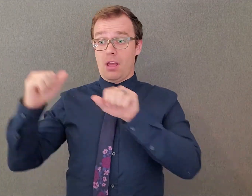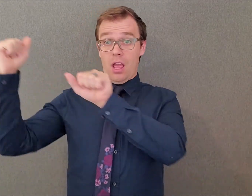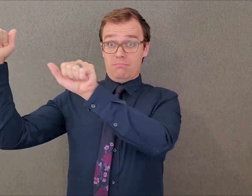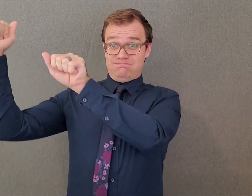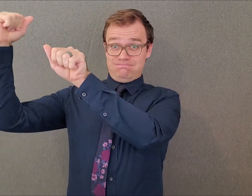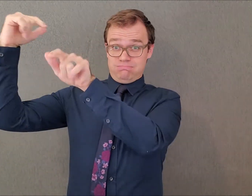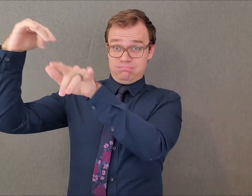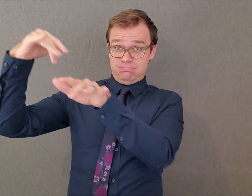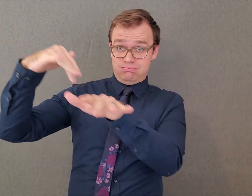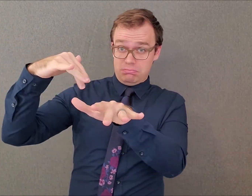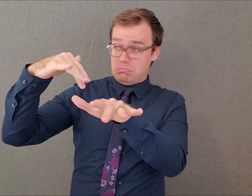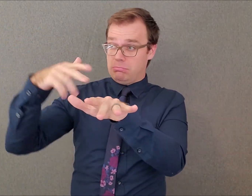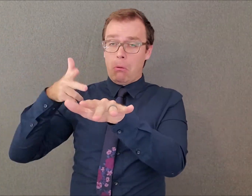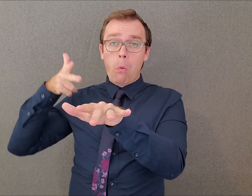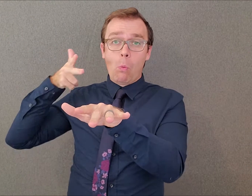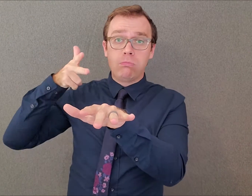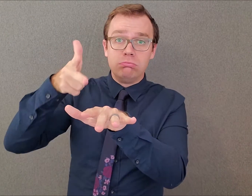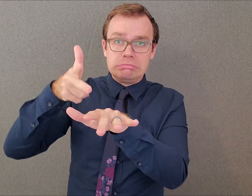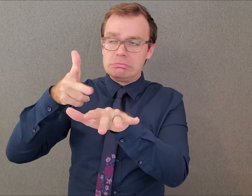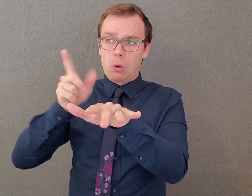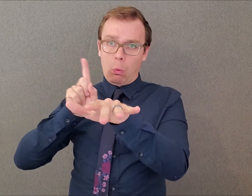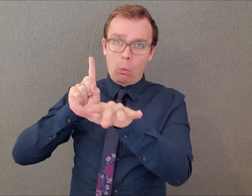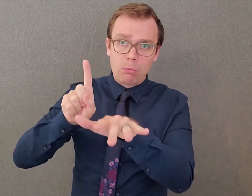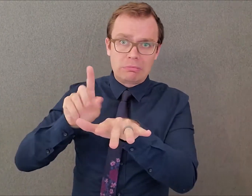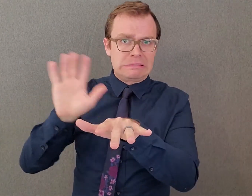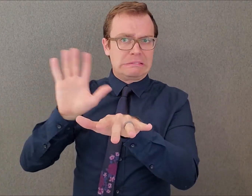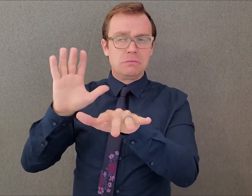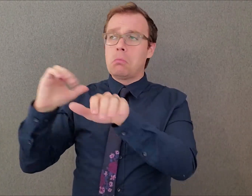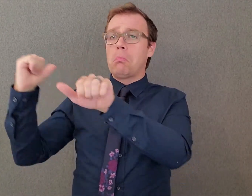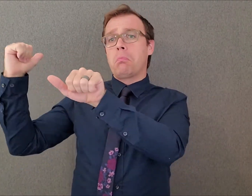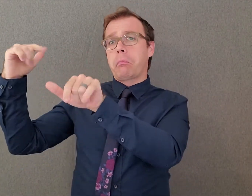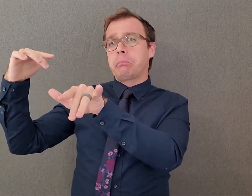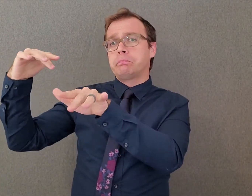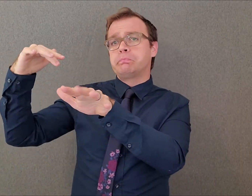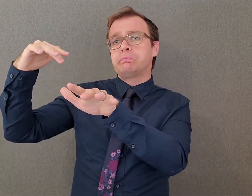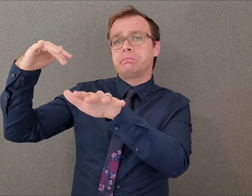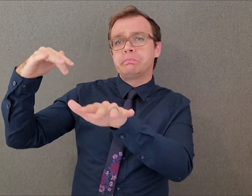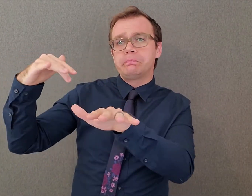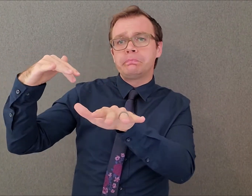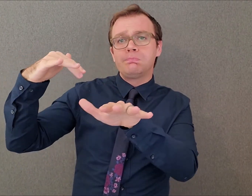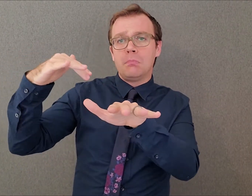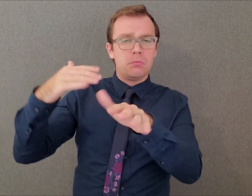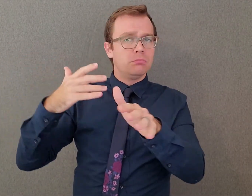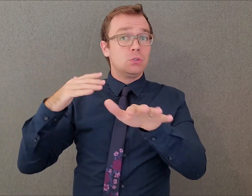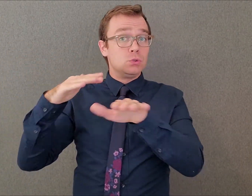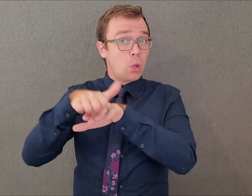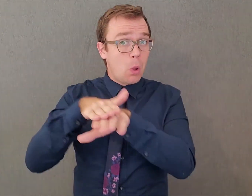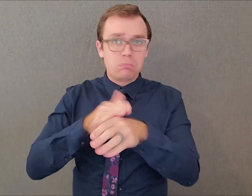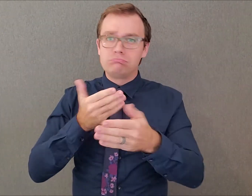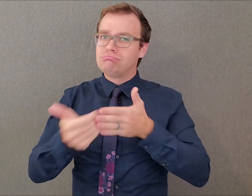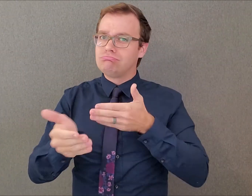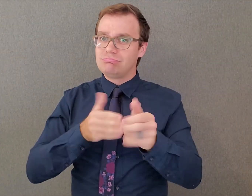Stay out of the path of a landslide or rockslide. No matter how slow the ground appears to be moving,